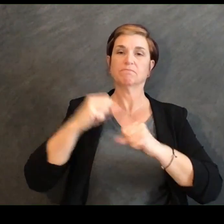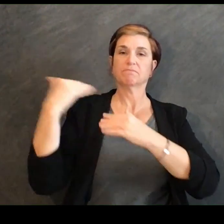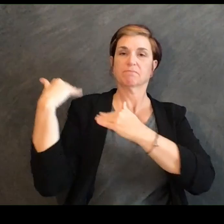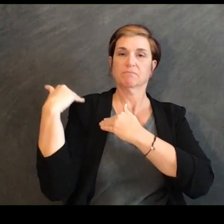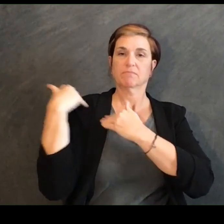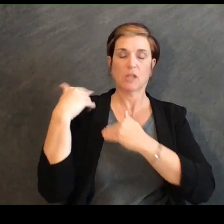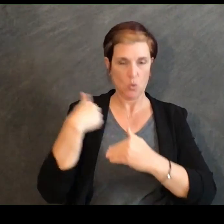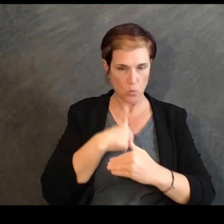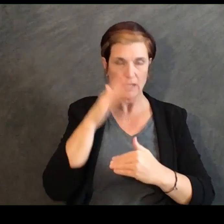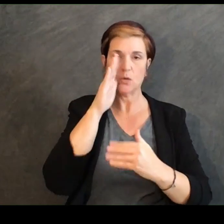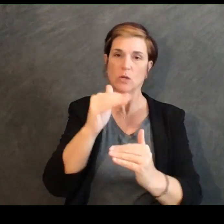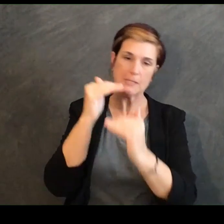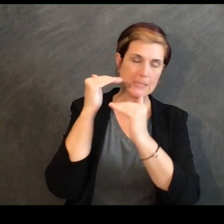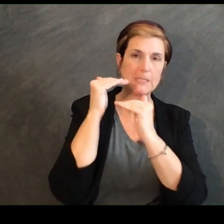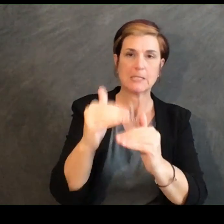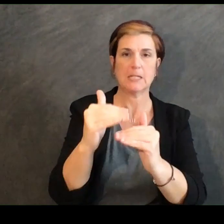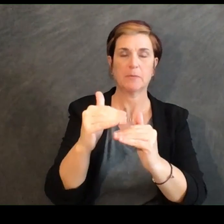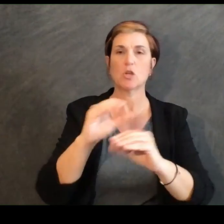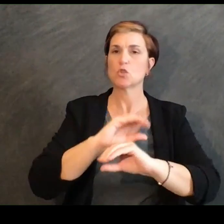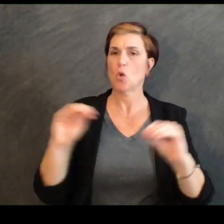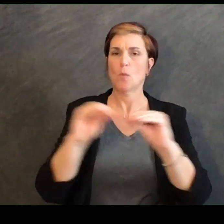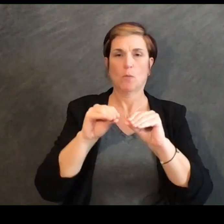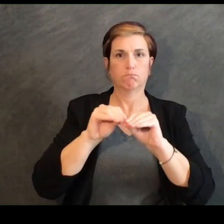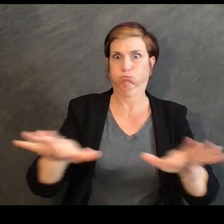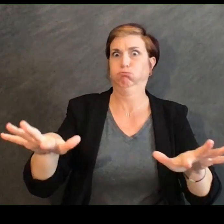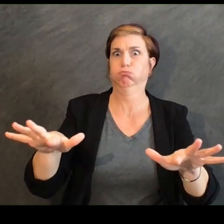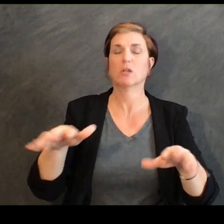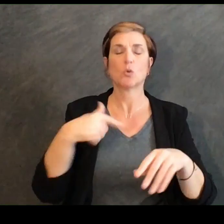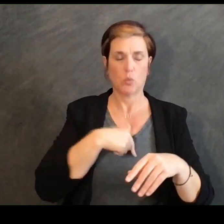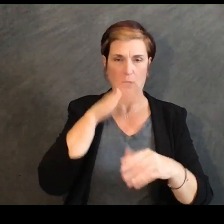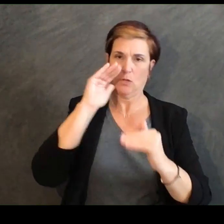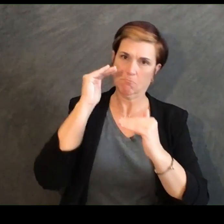threat so thank you for including us today in the near term we're all